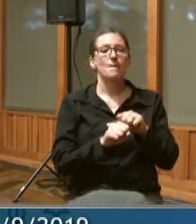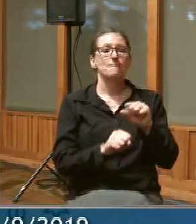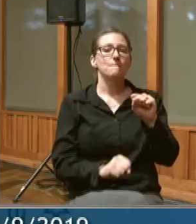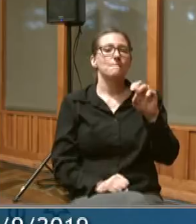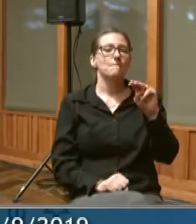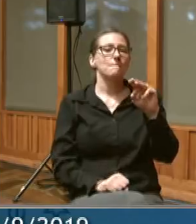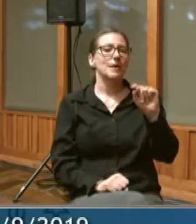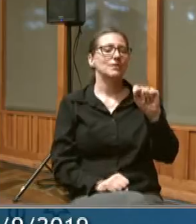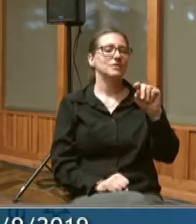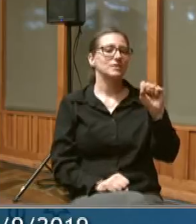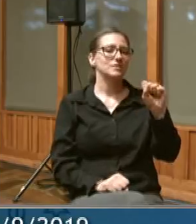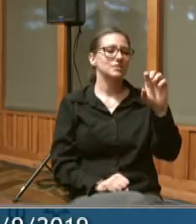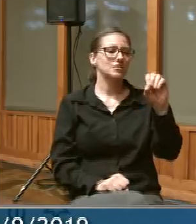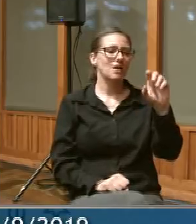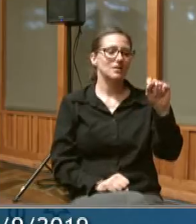I VERSUS ALWAYS SUPPORTED PARKS AND RECREATION BONDS.